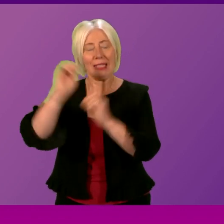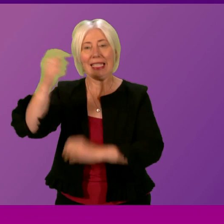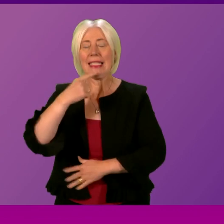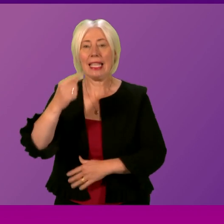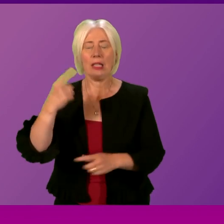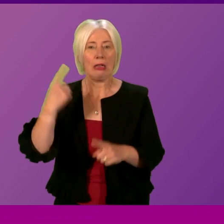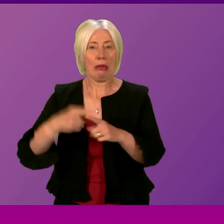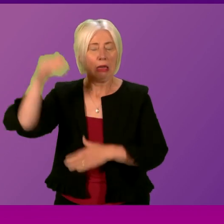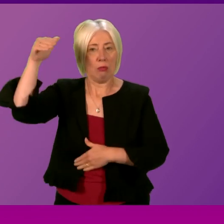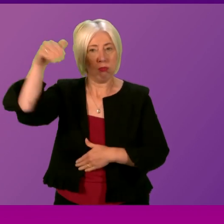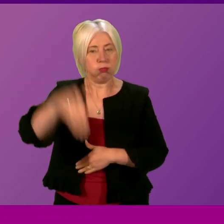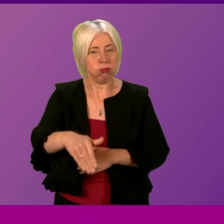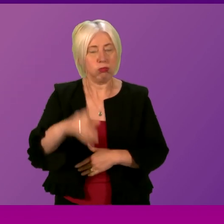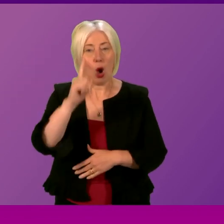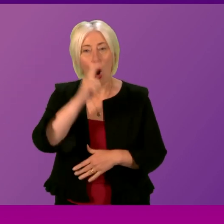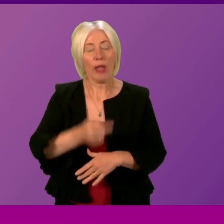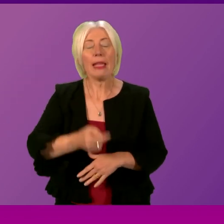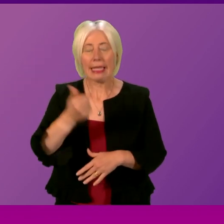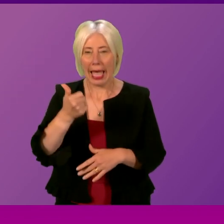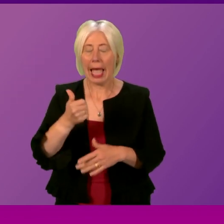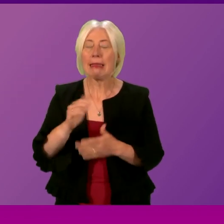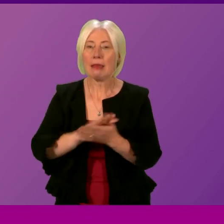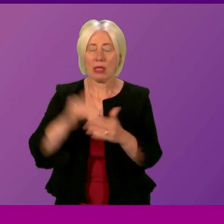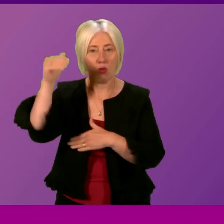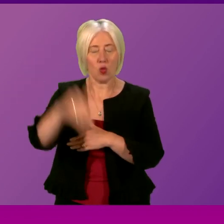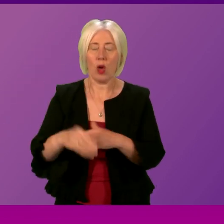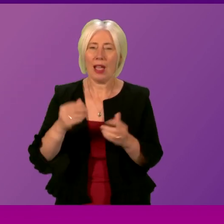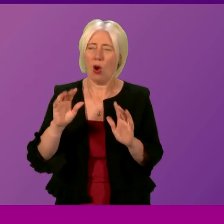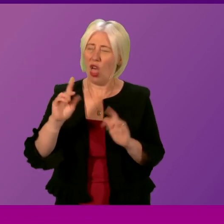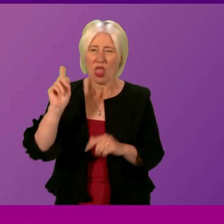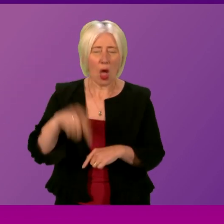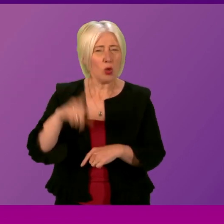in the oil and gas sector will cost tens of thousands of jobs,